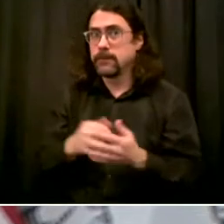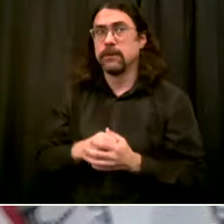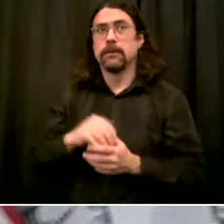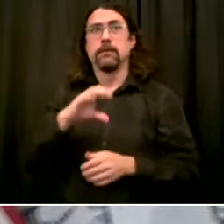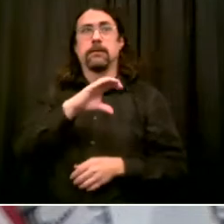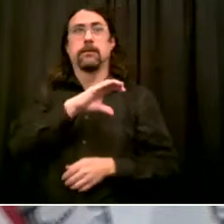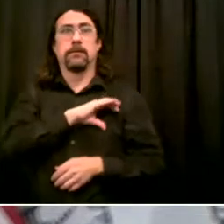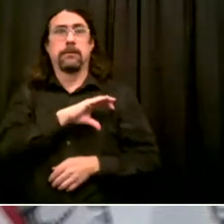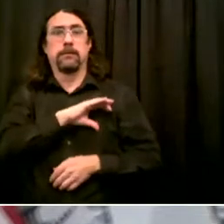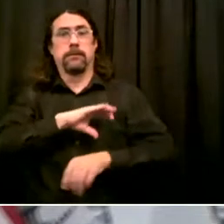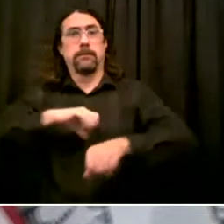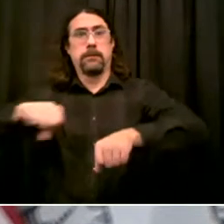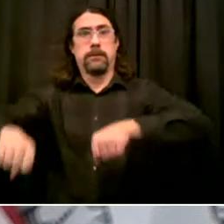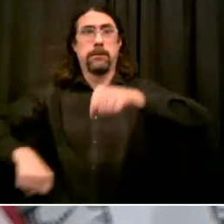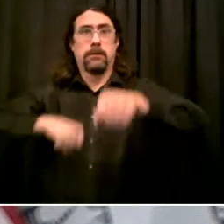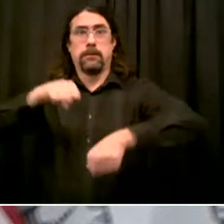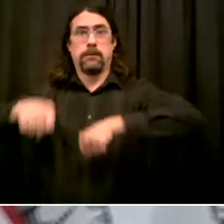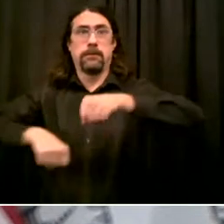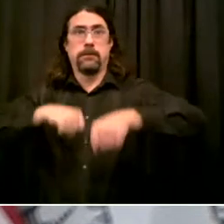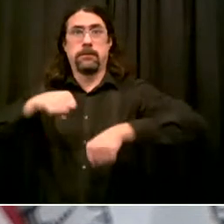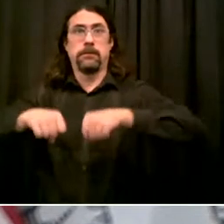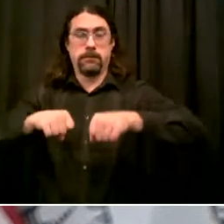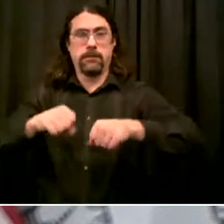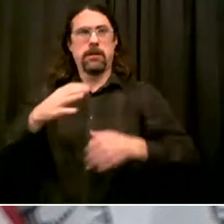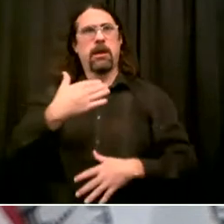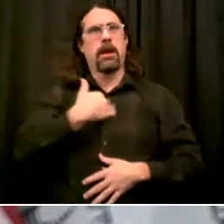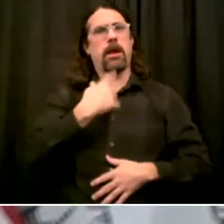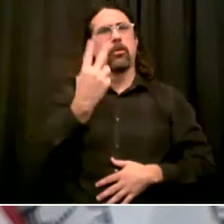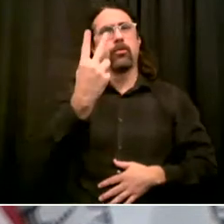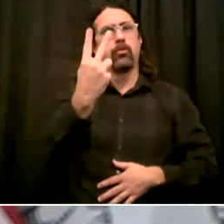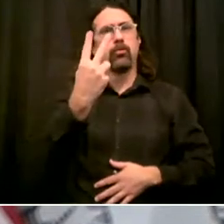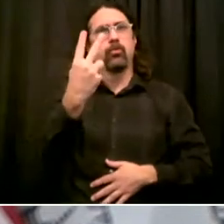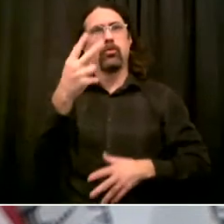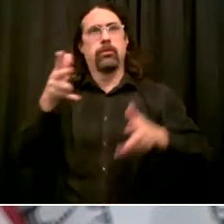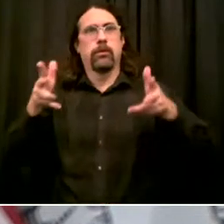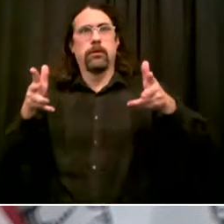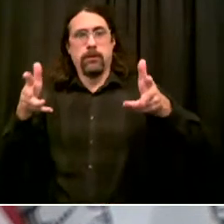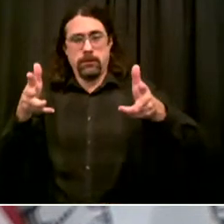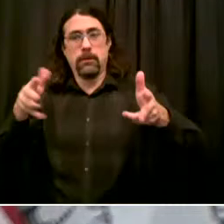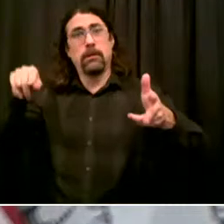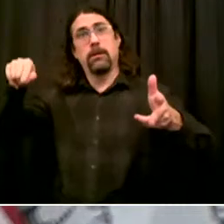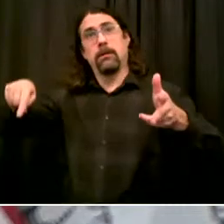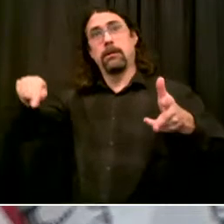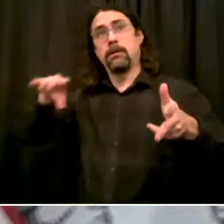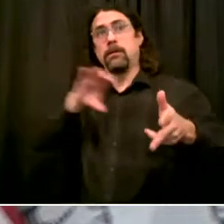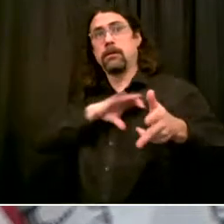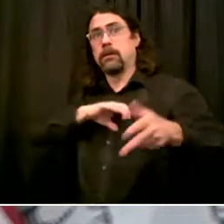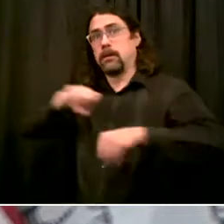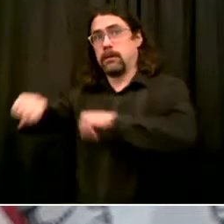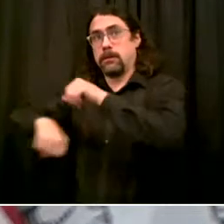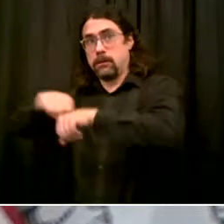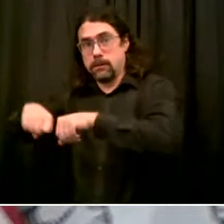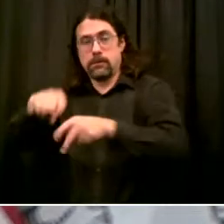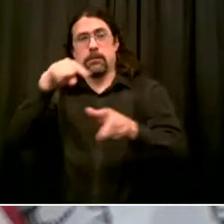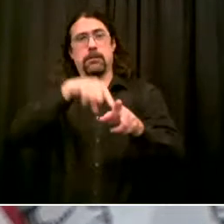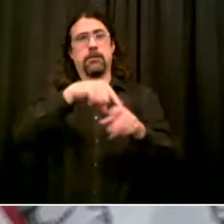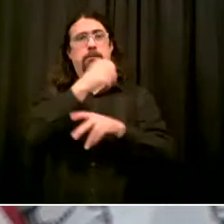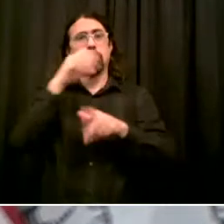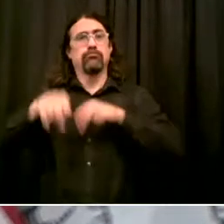PROTESTERS TO KEEP THEM SAFE FROM TRAFFIC BUMPED INTO EACH OTHER AND SPURRED A DOMINO O EFFECT OF PUSHING AND SHOVING